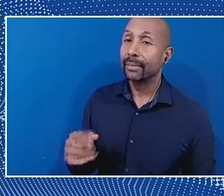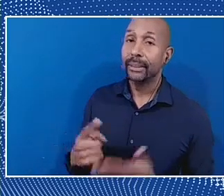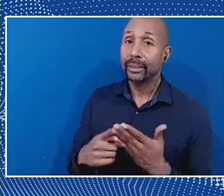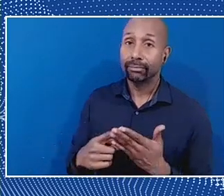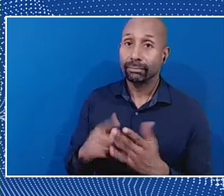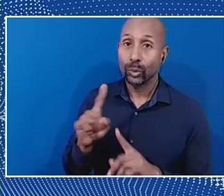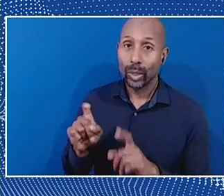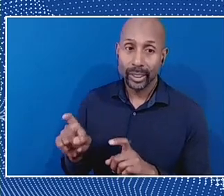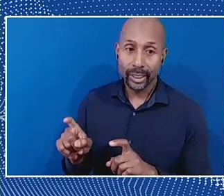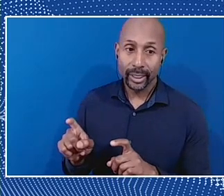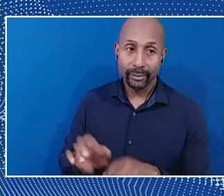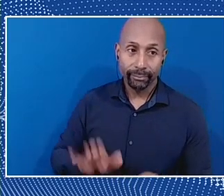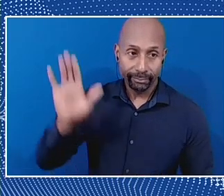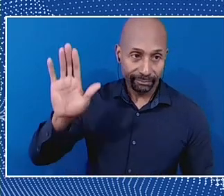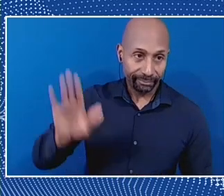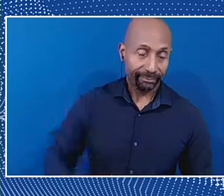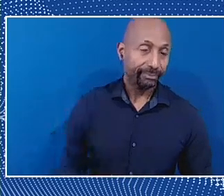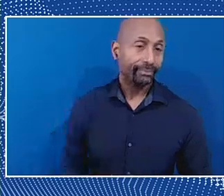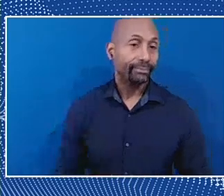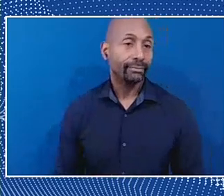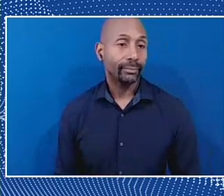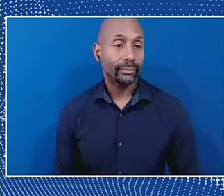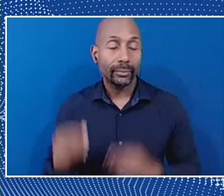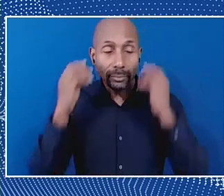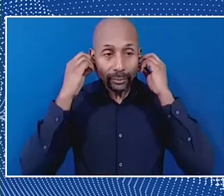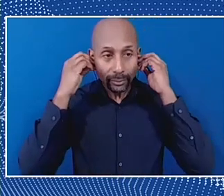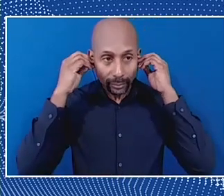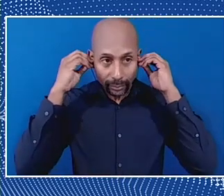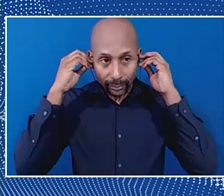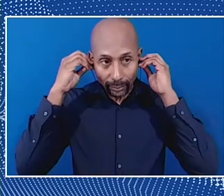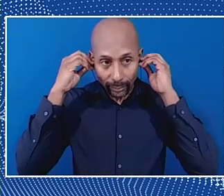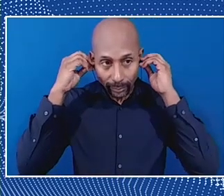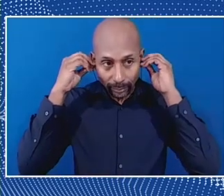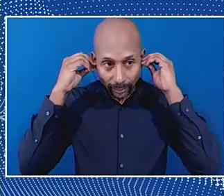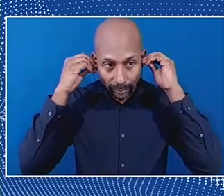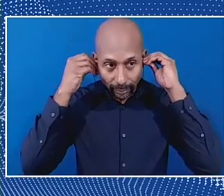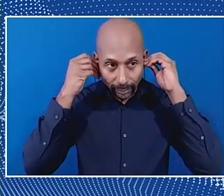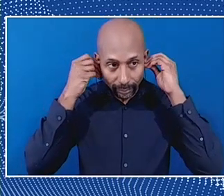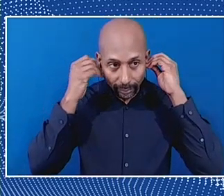Please raise your hand. We'll begin with John Whitelaw.